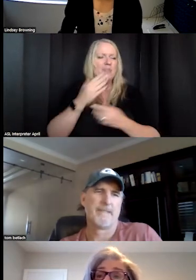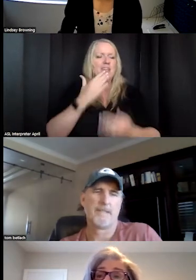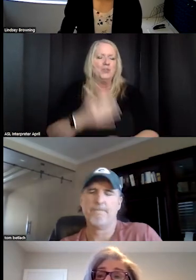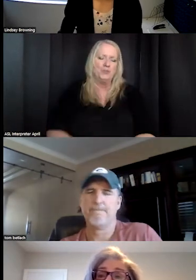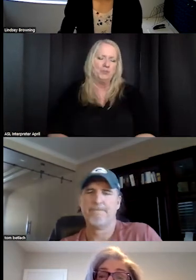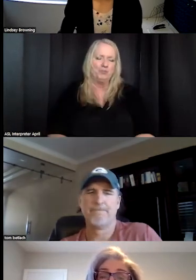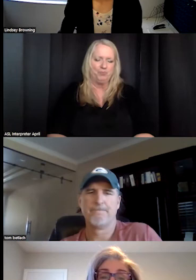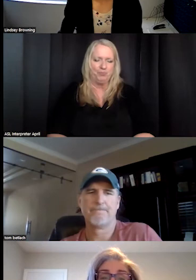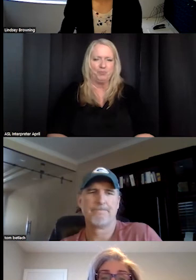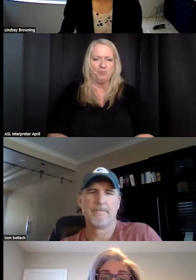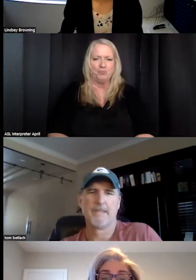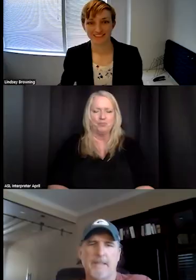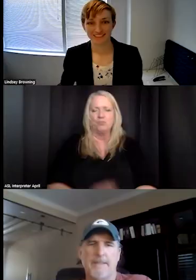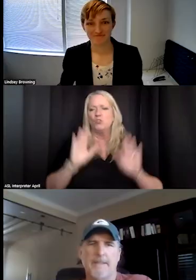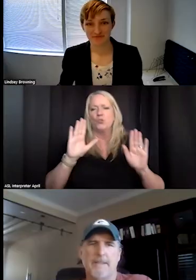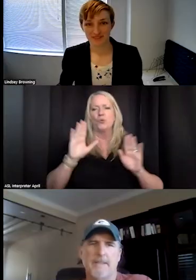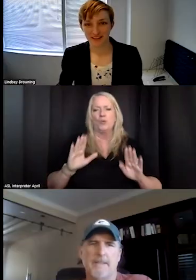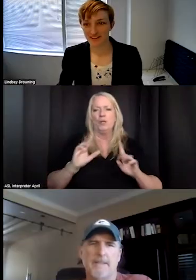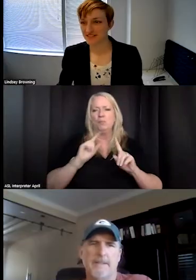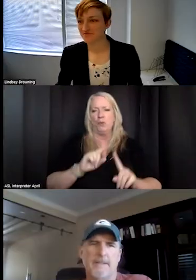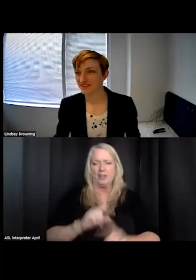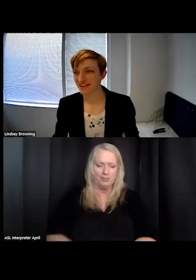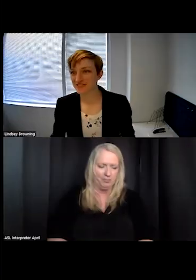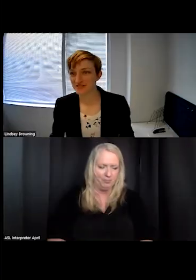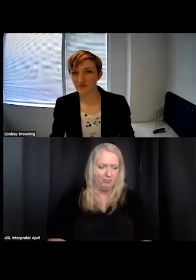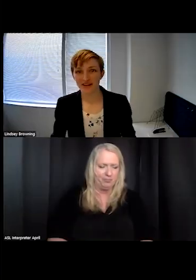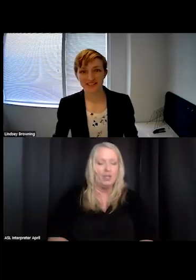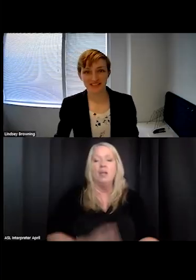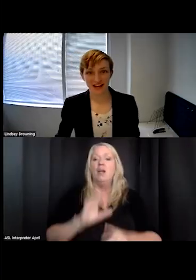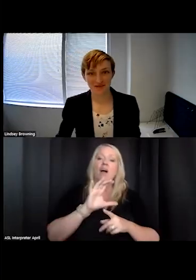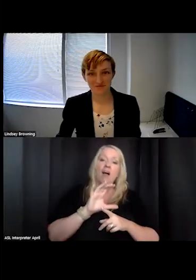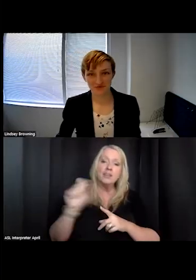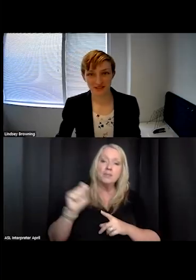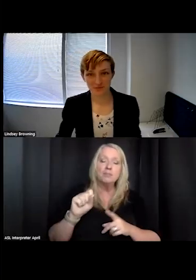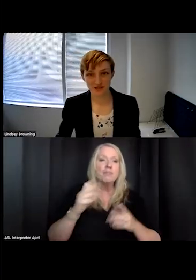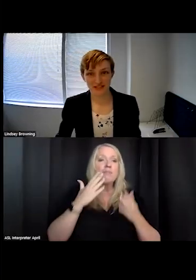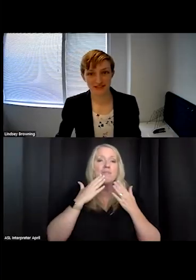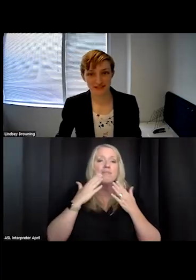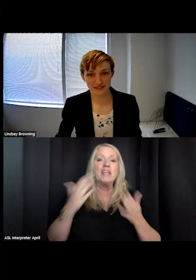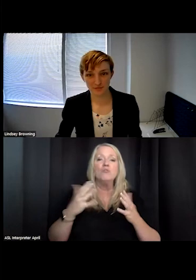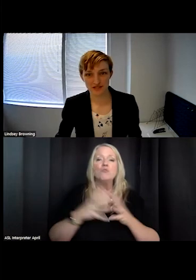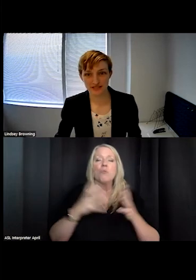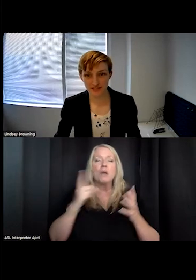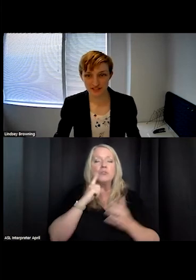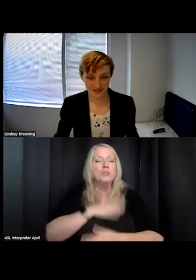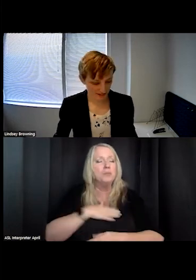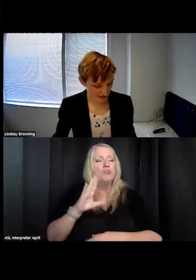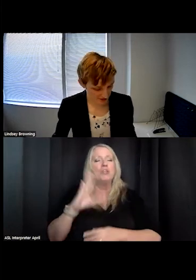USE, THANK YOU SO MUCH. REALLY APPRECIATE THE, THE, PRESENTATION. AND THE DISCUSSION.